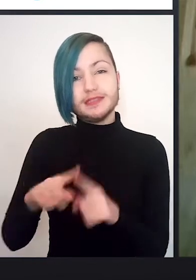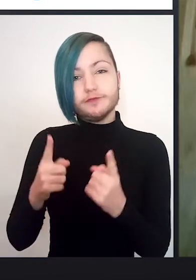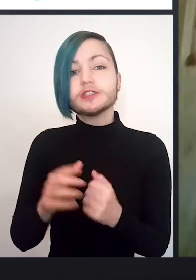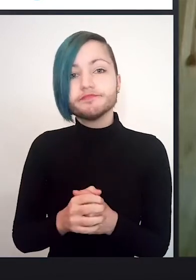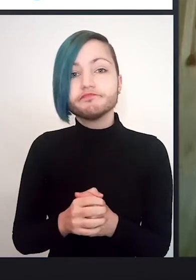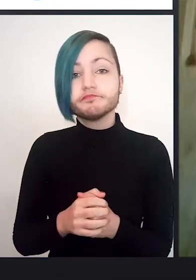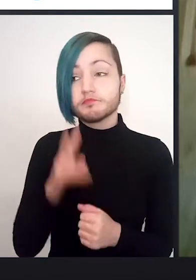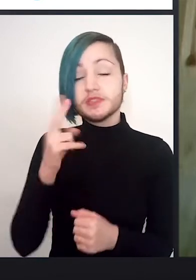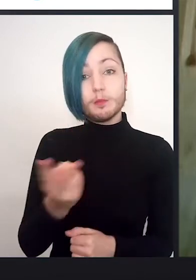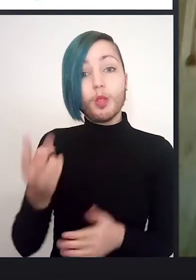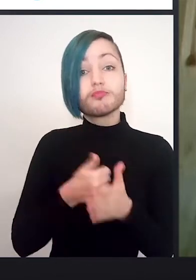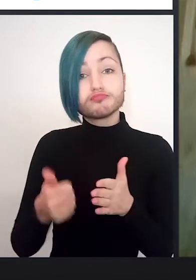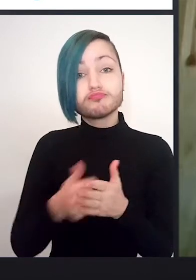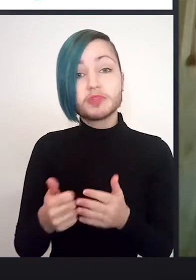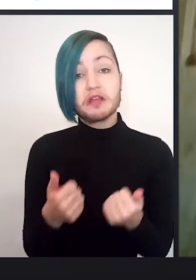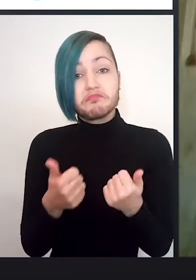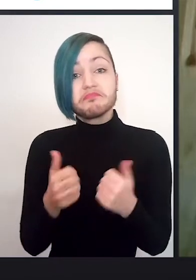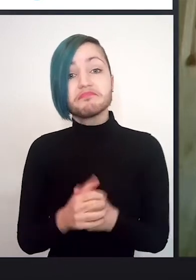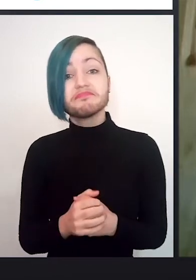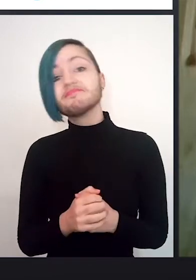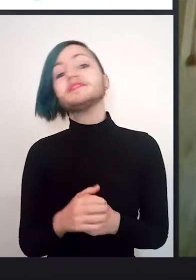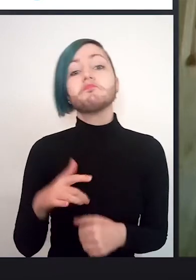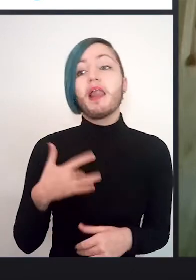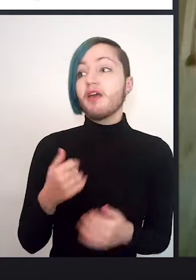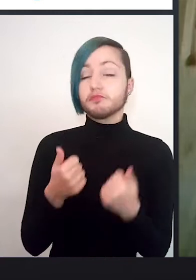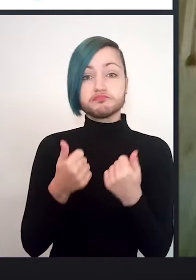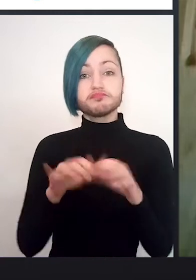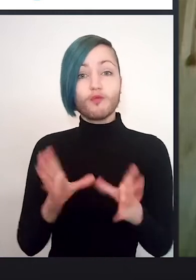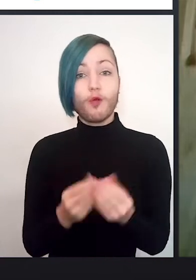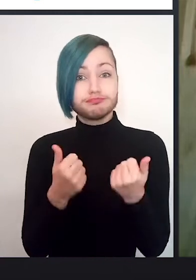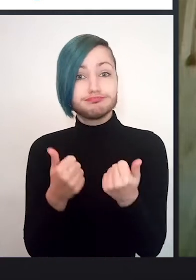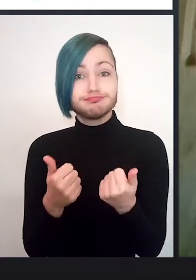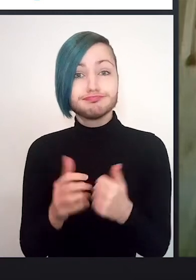regularly which is great, so I've got a pretty good life I would say.